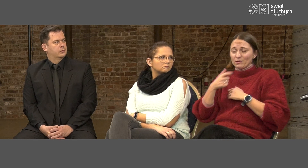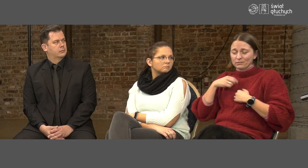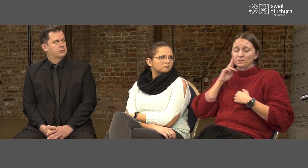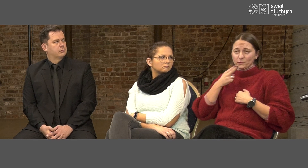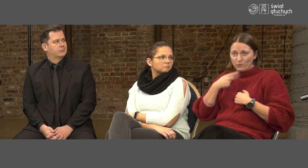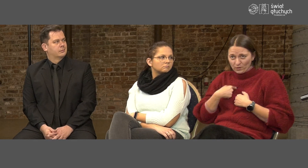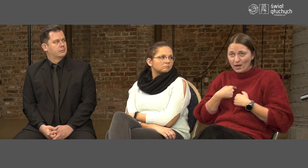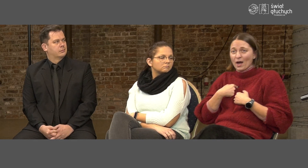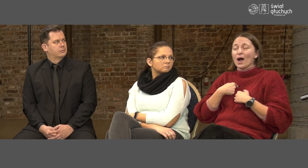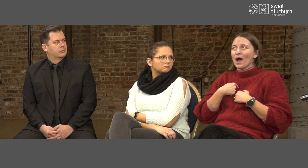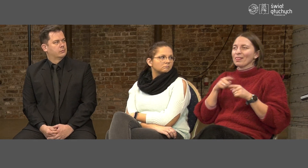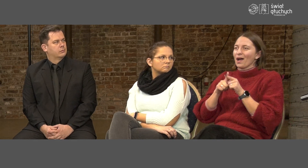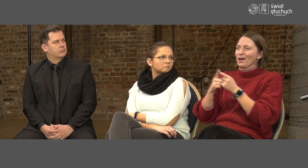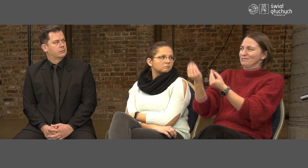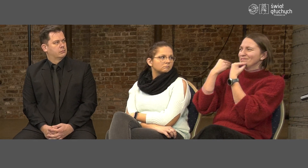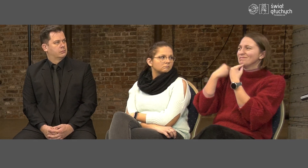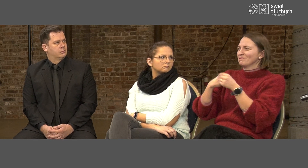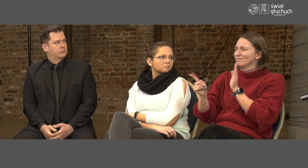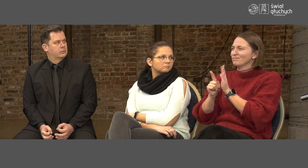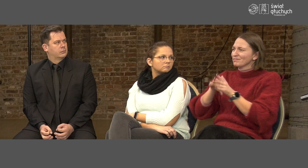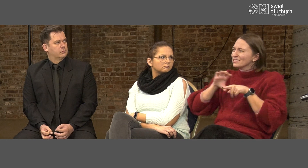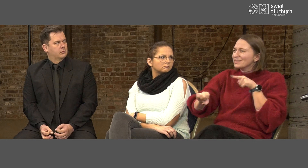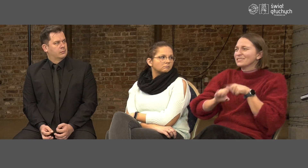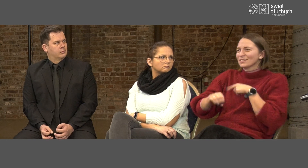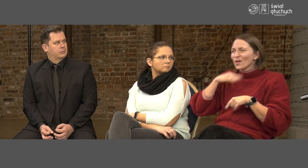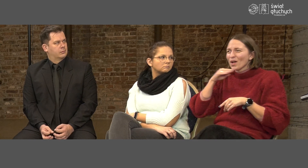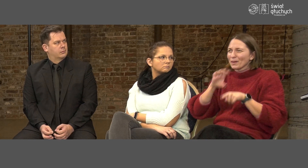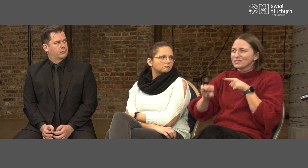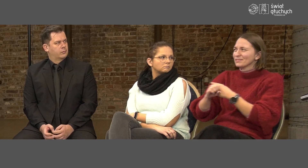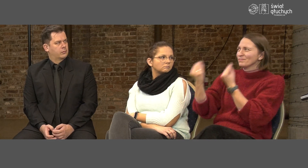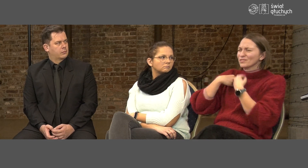They taught me, kept an eye on me to make sure I went to a speech therapist.